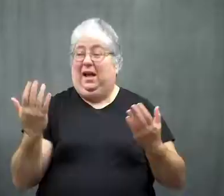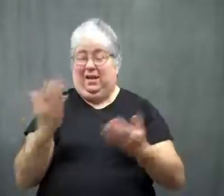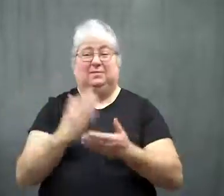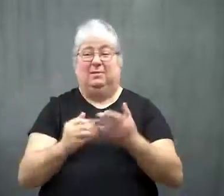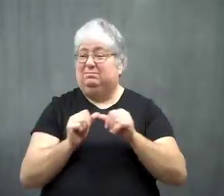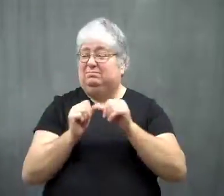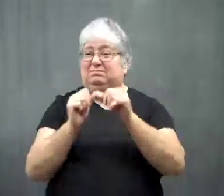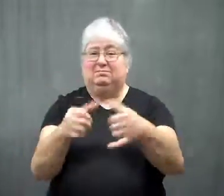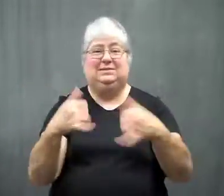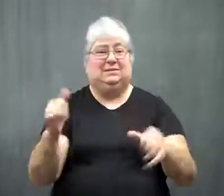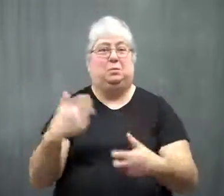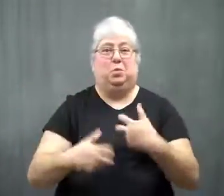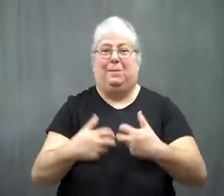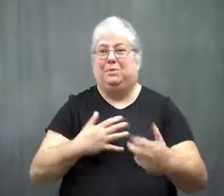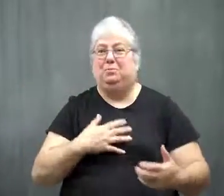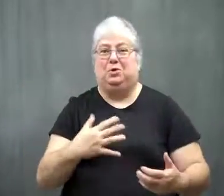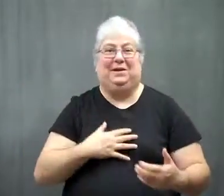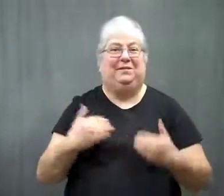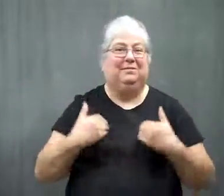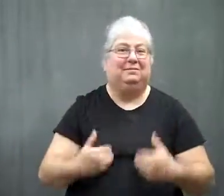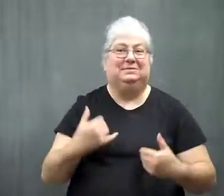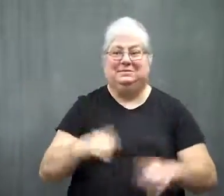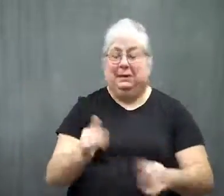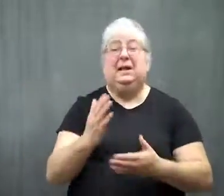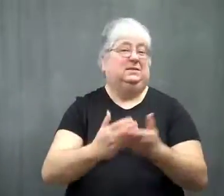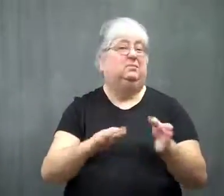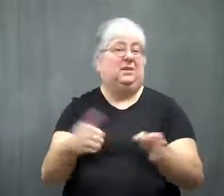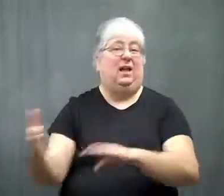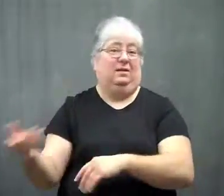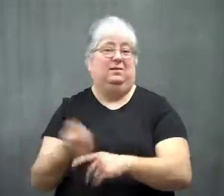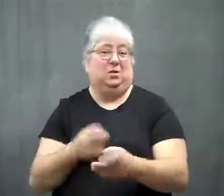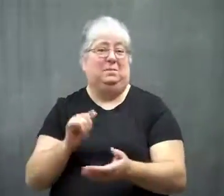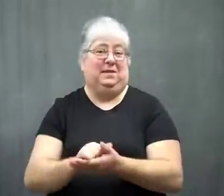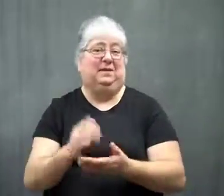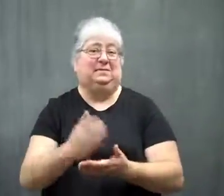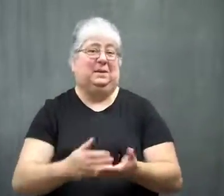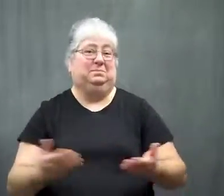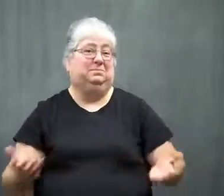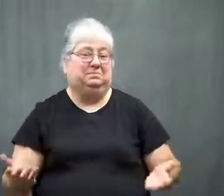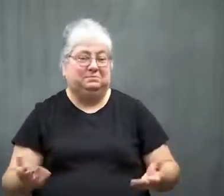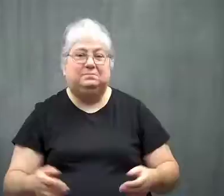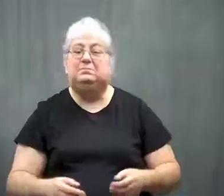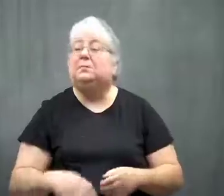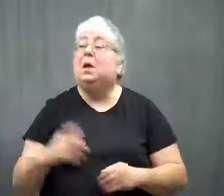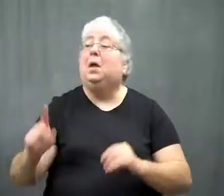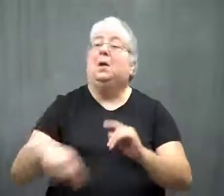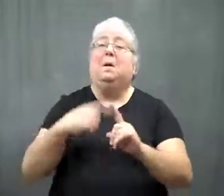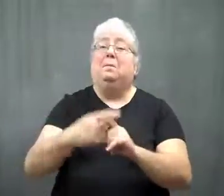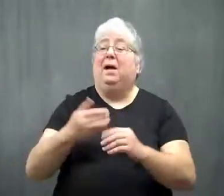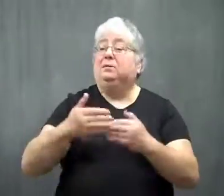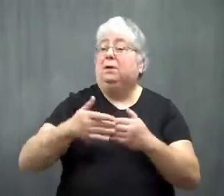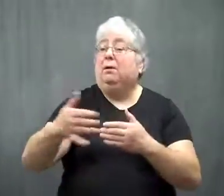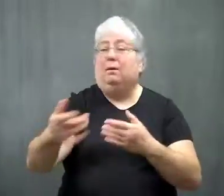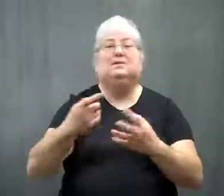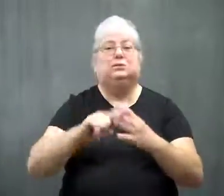Some still have breathing problems from it, and some have even died from it.